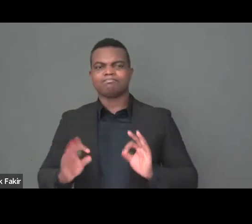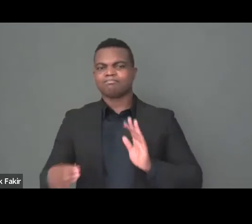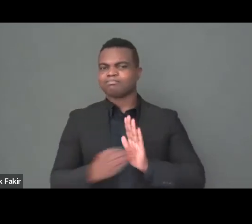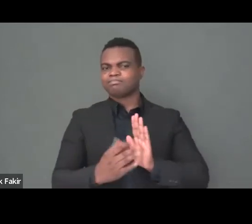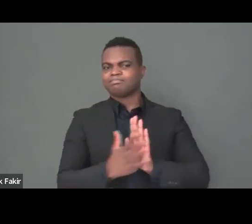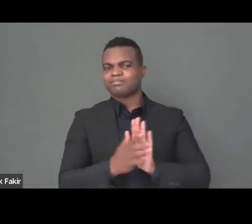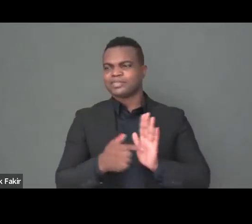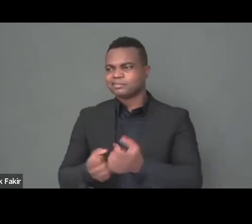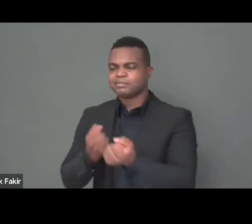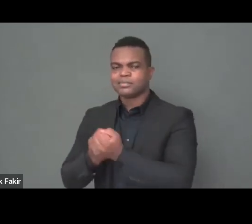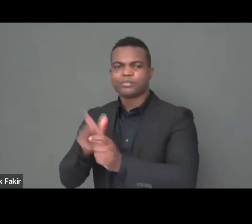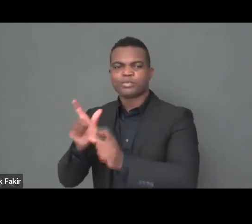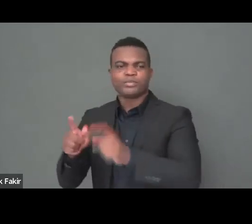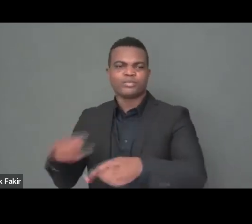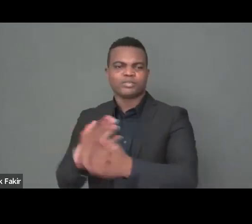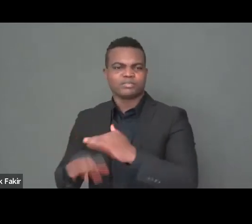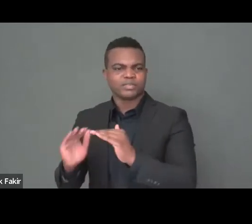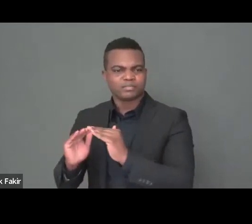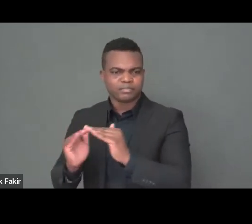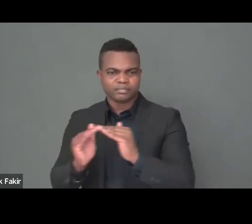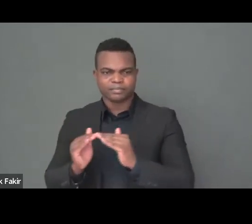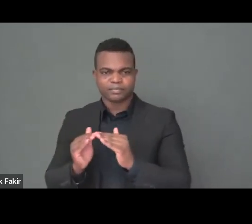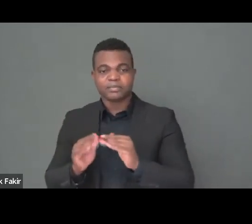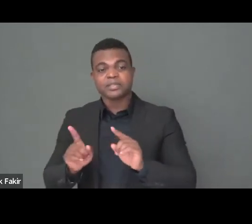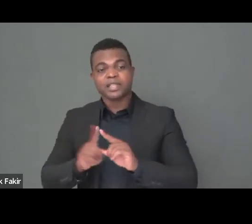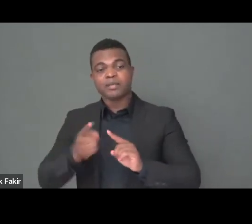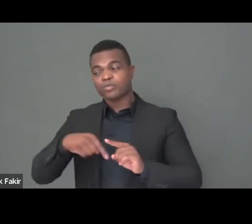Eric Ngondi: We have also looked forward to obtaining data from.